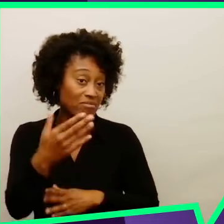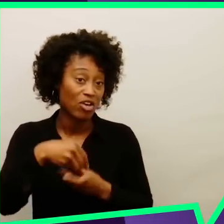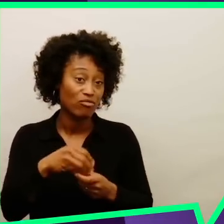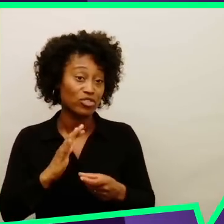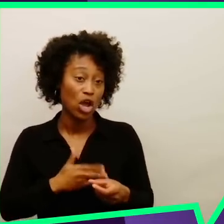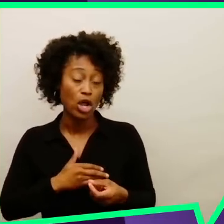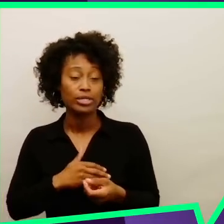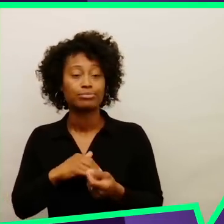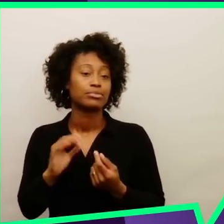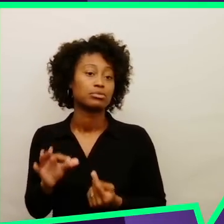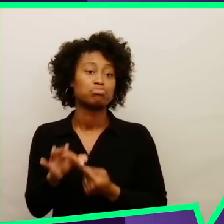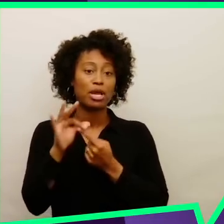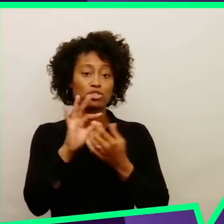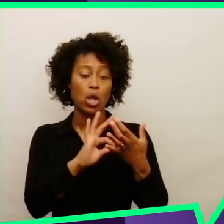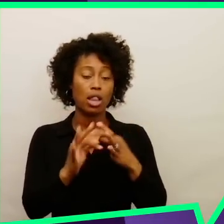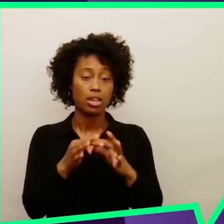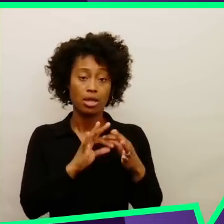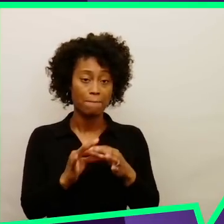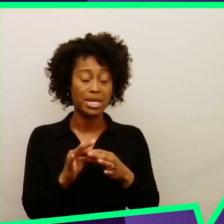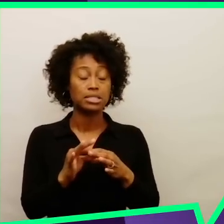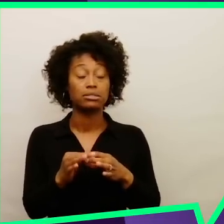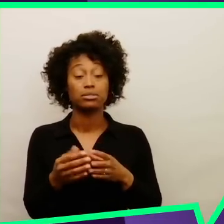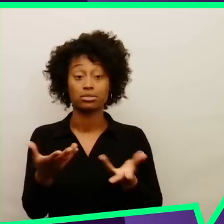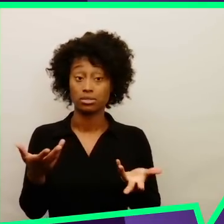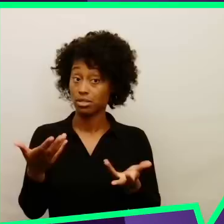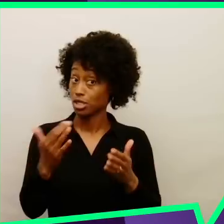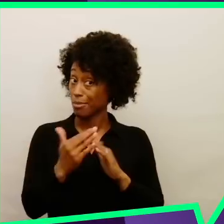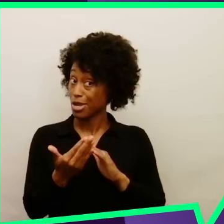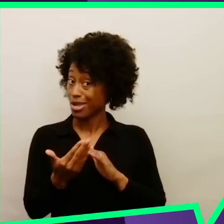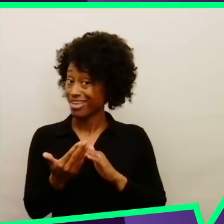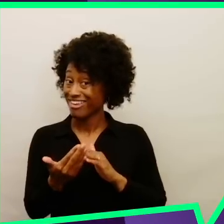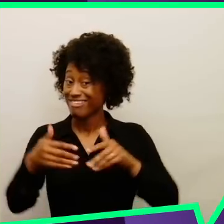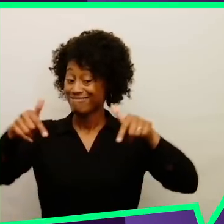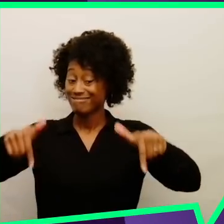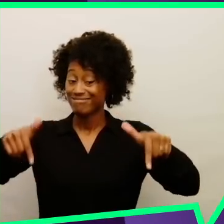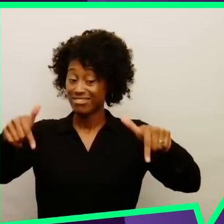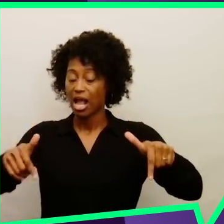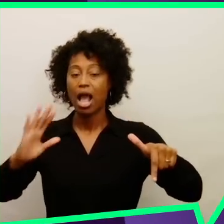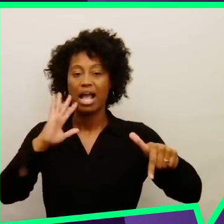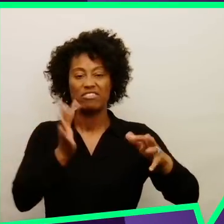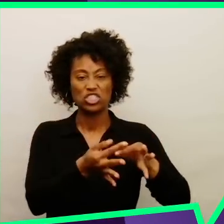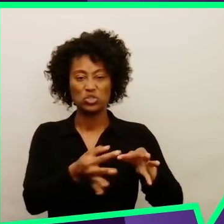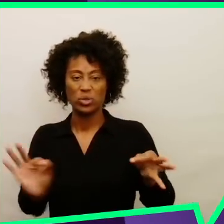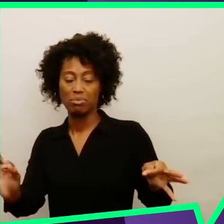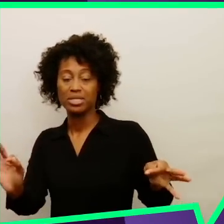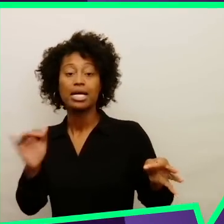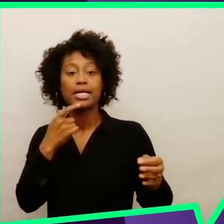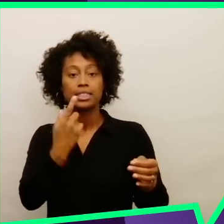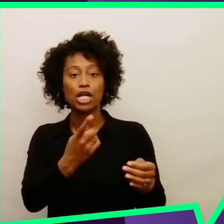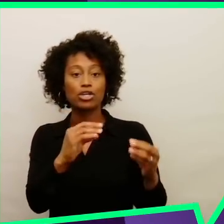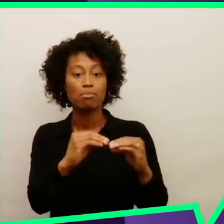community by donating, head to our description below. You can find out more information about that Tiltify link.